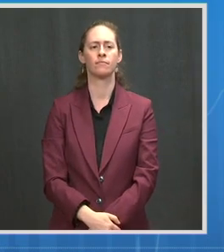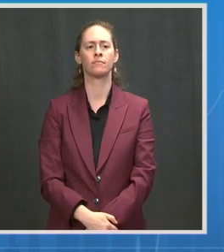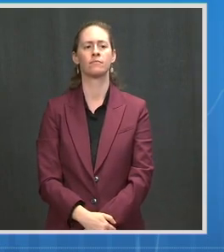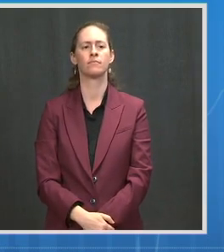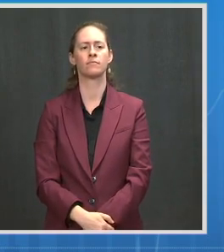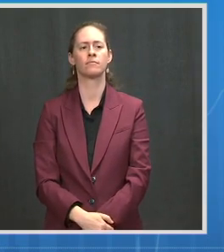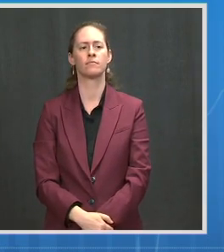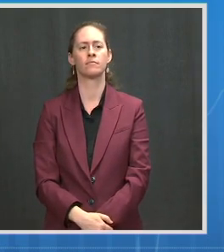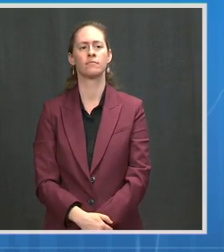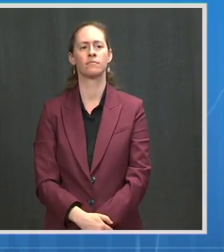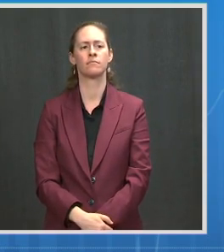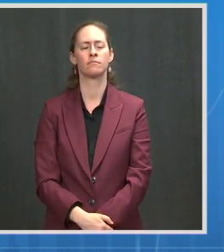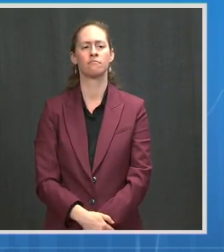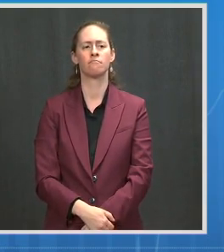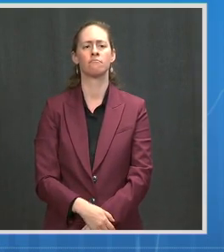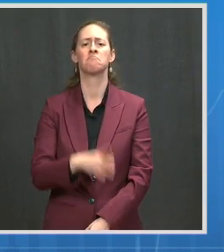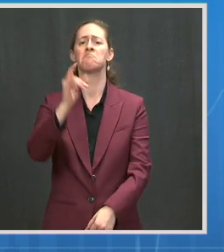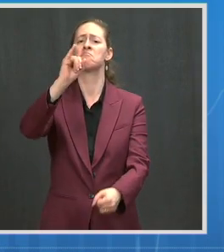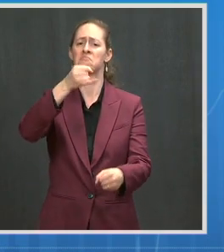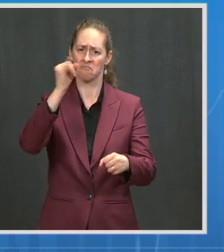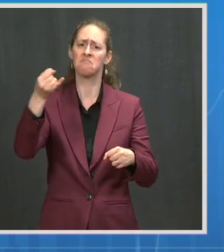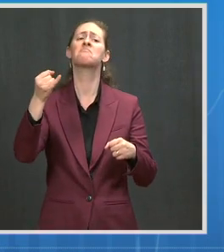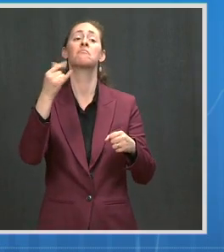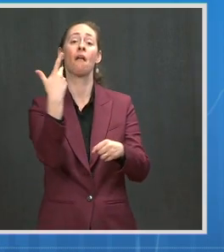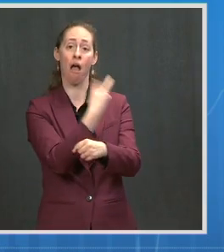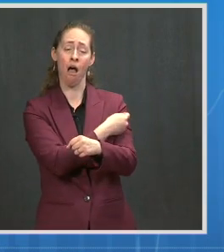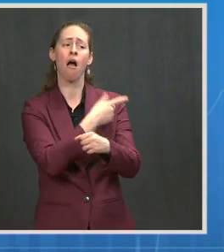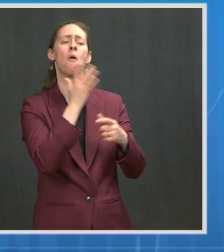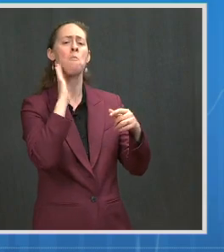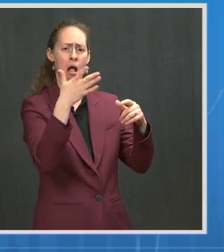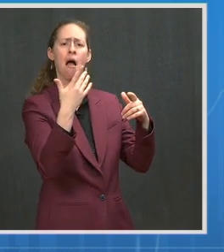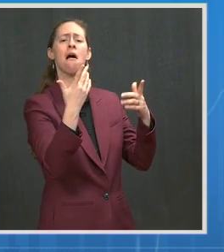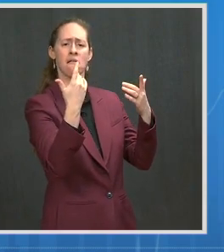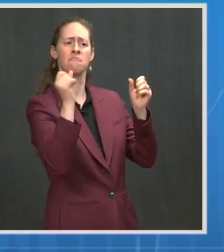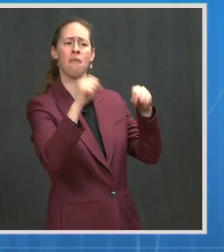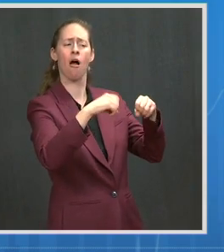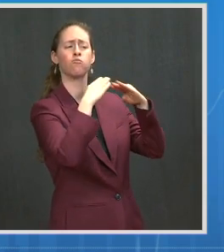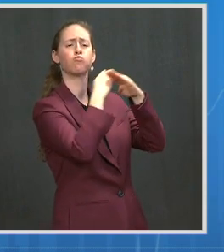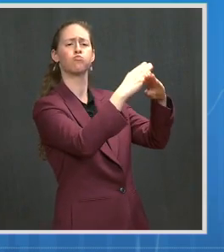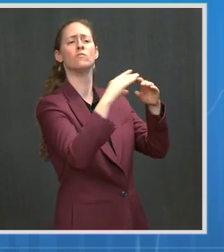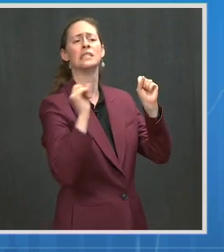even though there's a diminution. And I think the classic example of that was the study